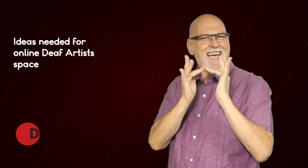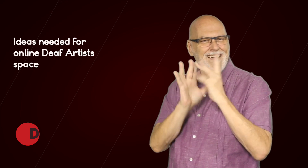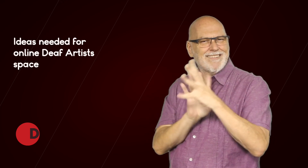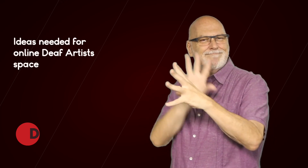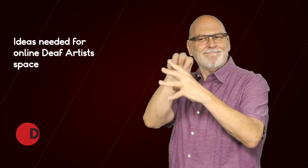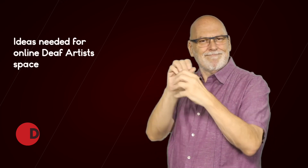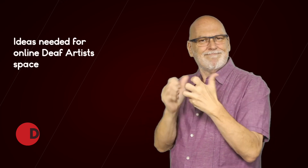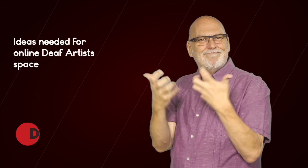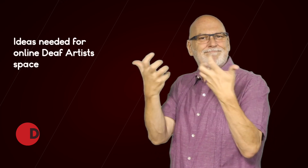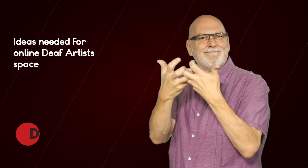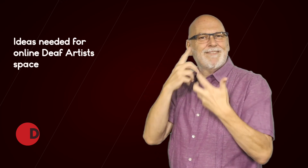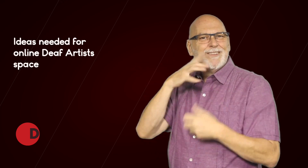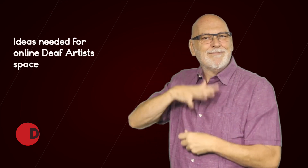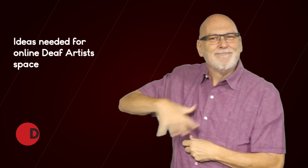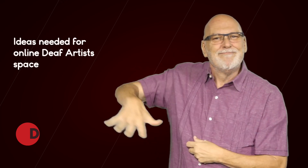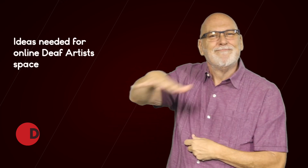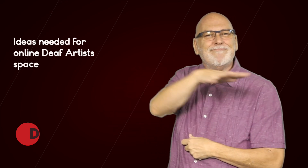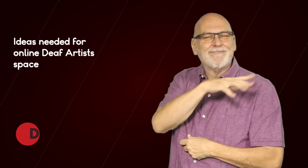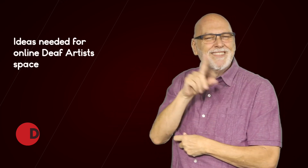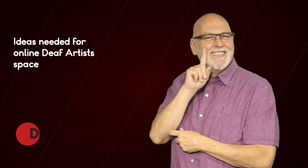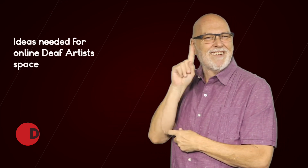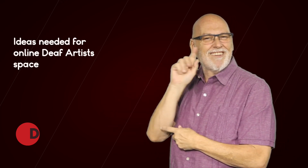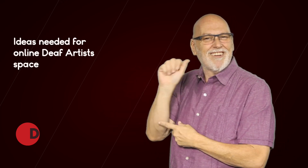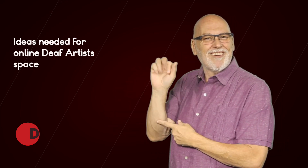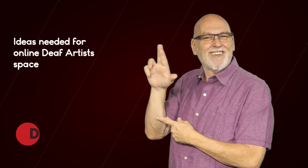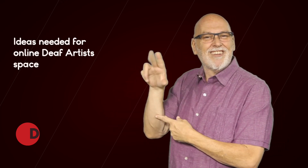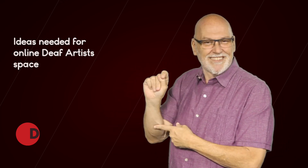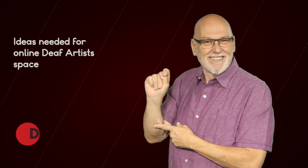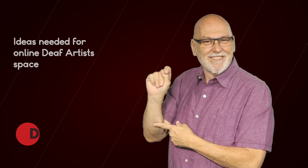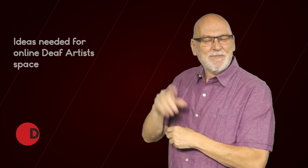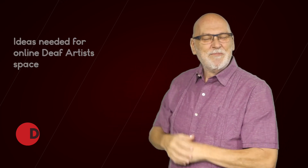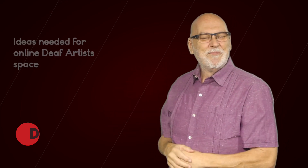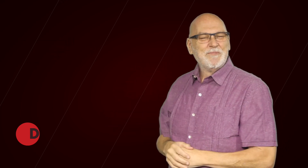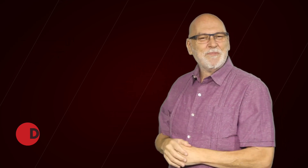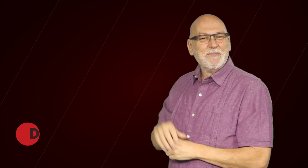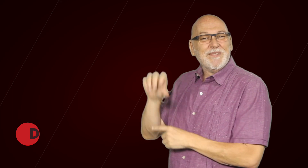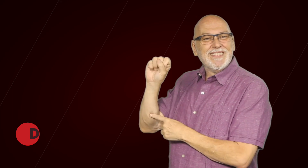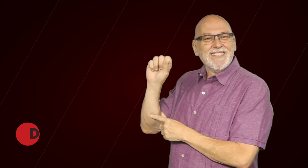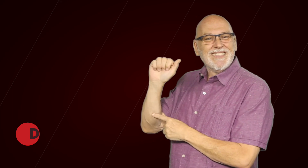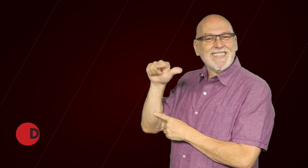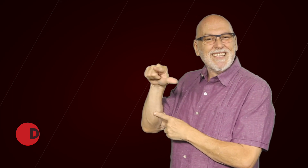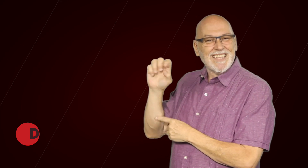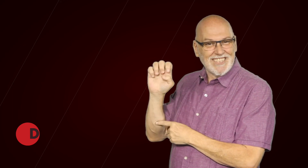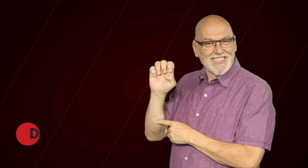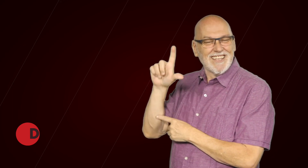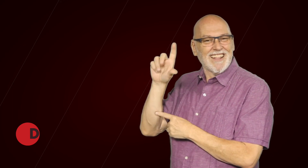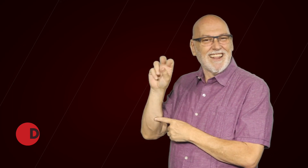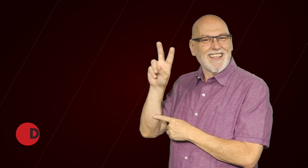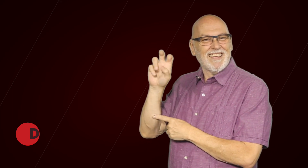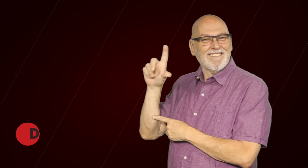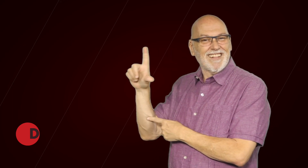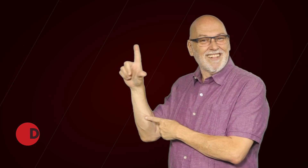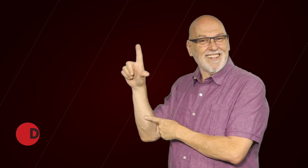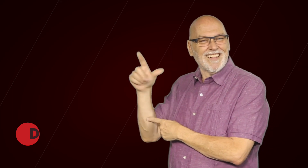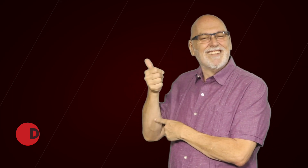“online container for Deaf artists”. Sage Lovell shares